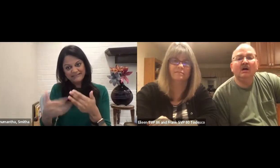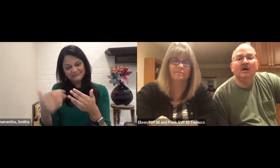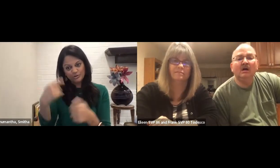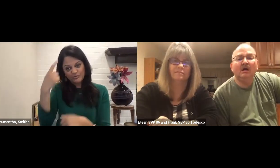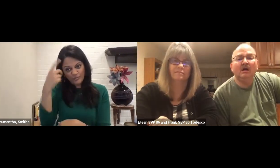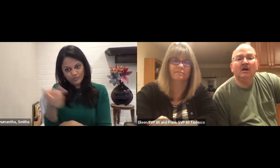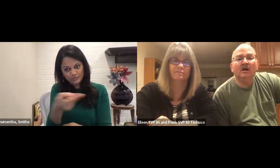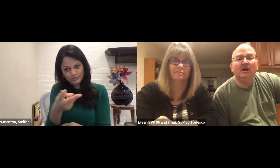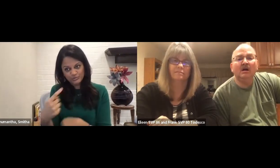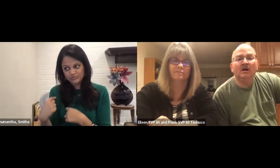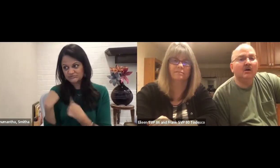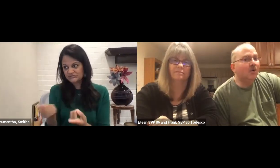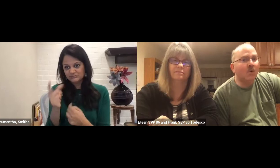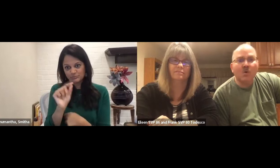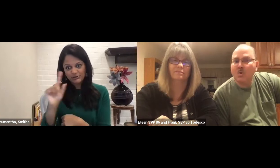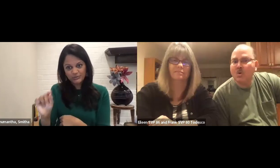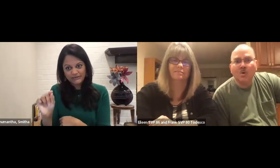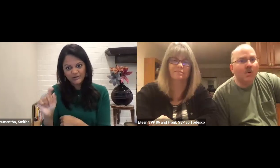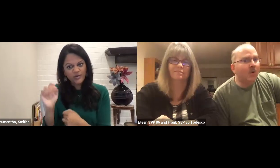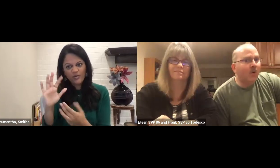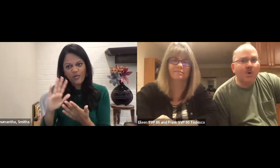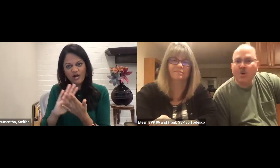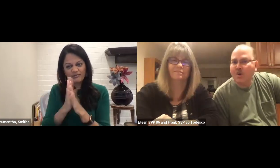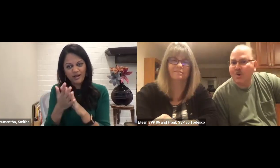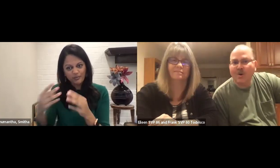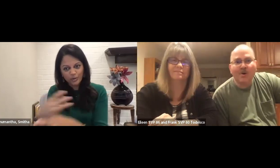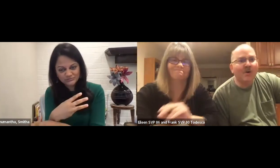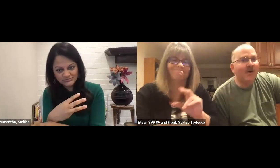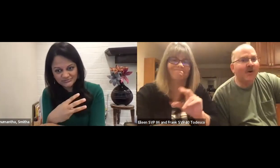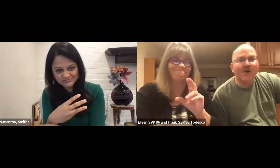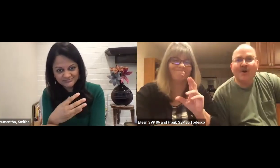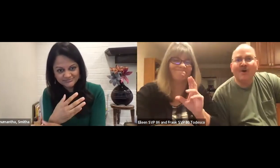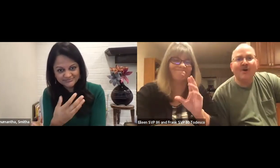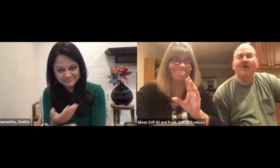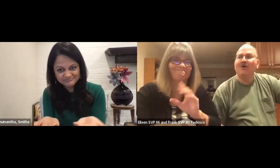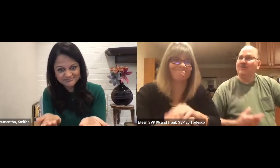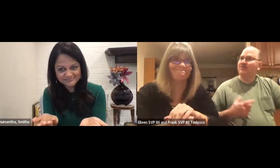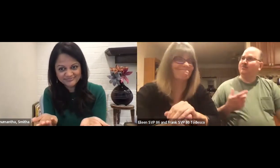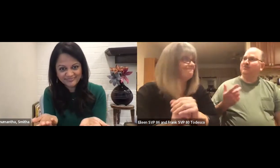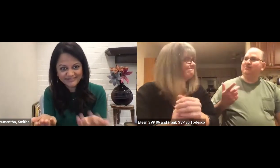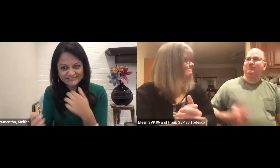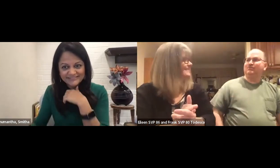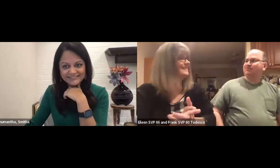and I'm wondering, has that become easier for the two of you since 2020, or do you think that it's gotten worse?